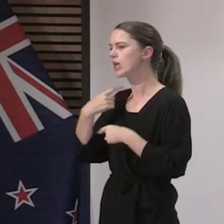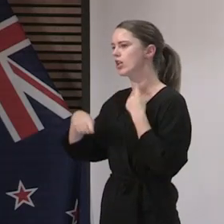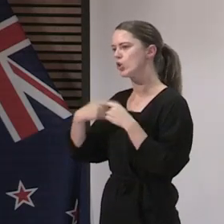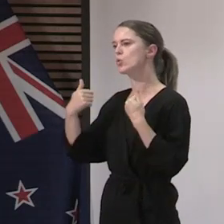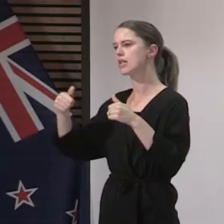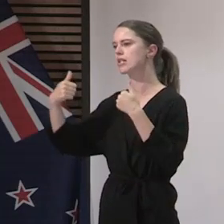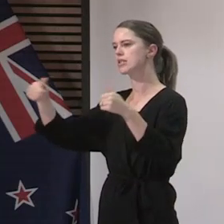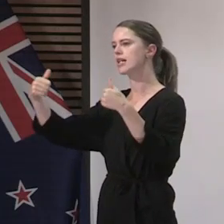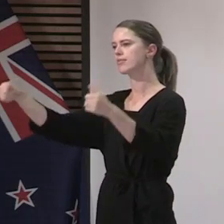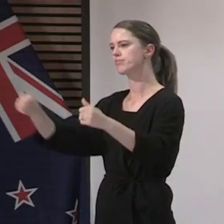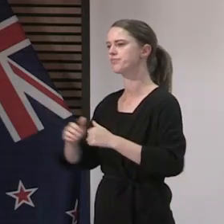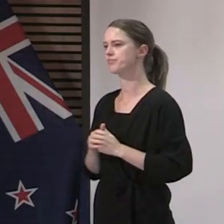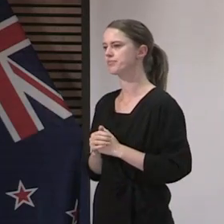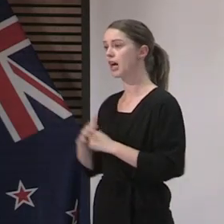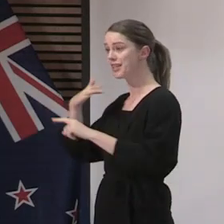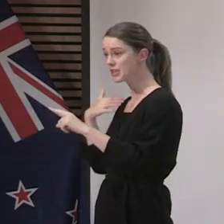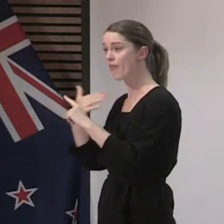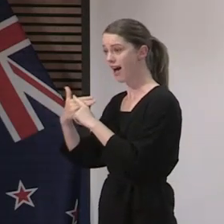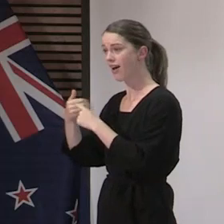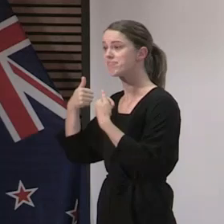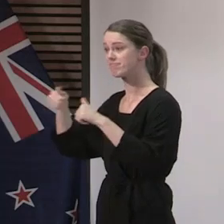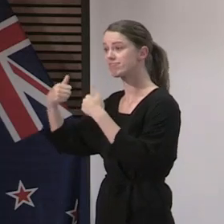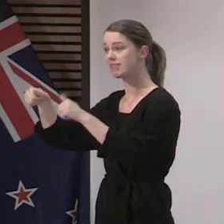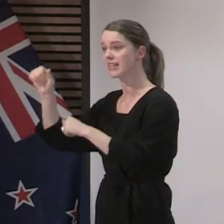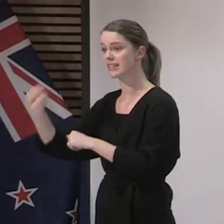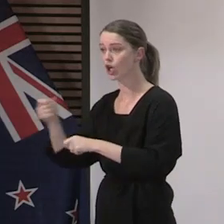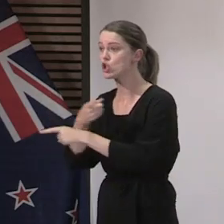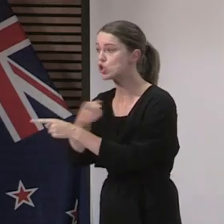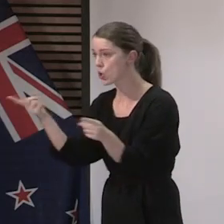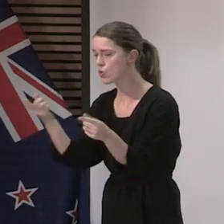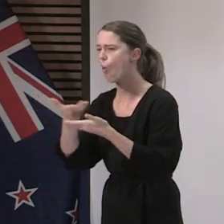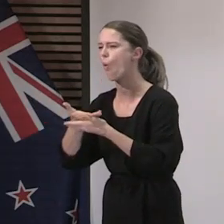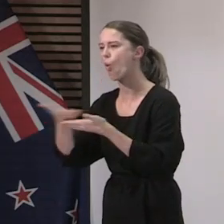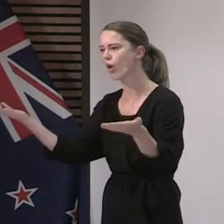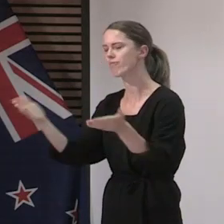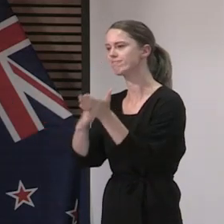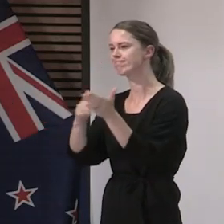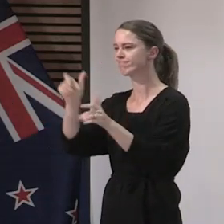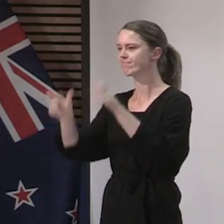transmission rate under one and it is how we will keep